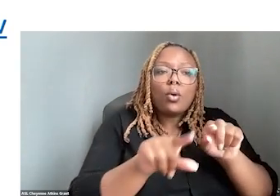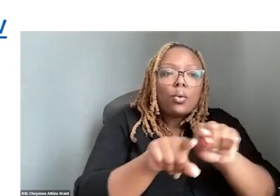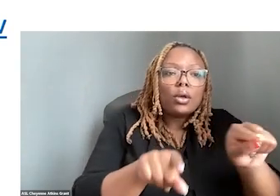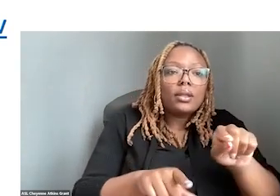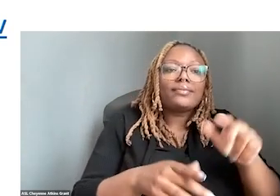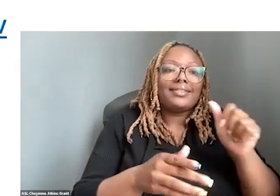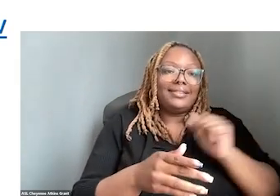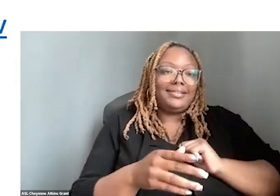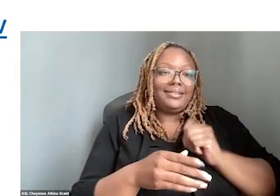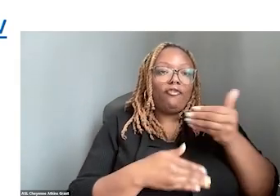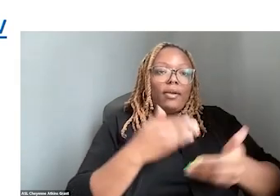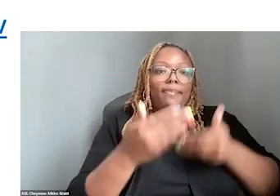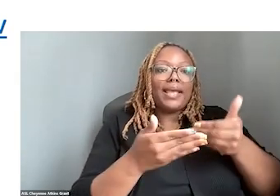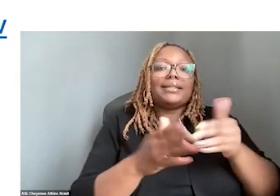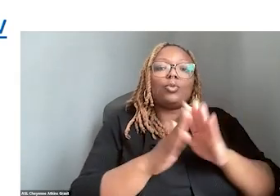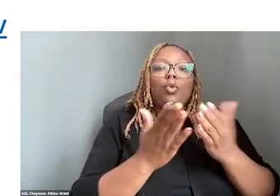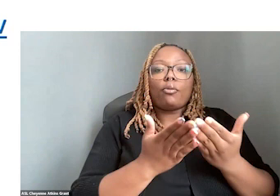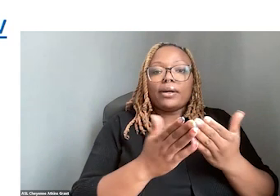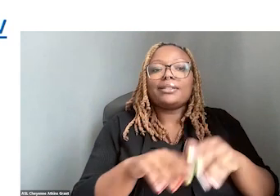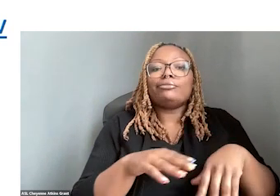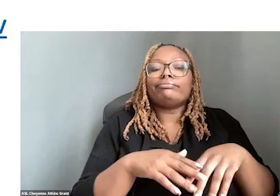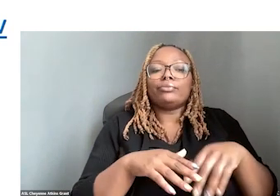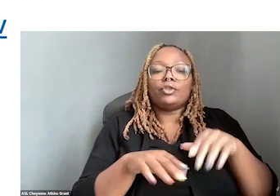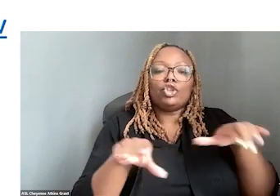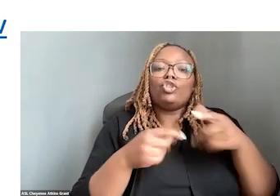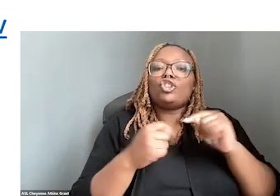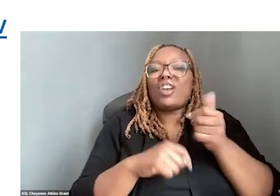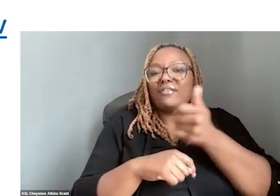You can access these self-paced workbooks and try it out for yourself.